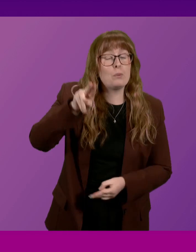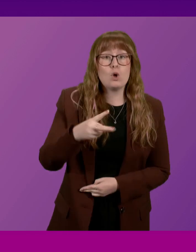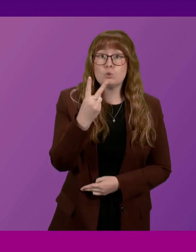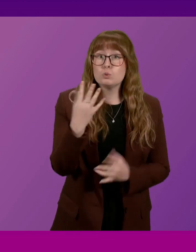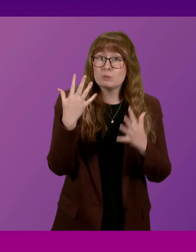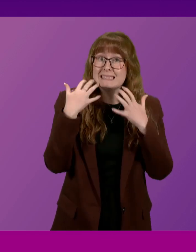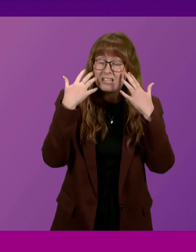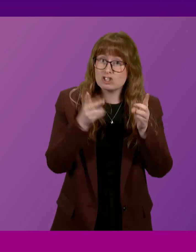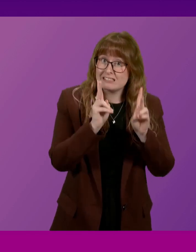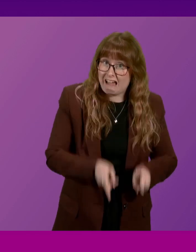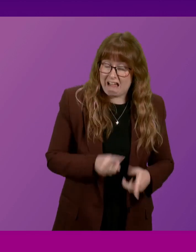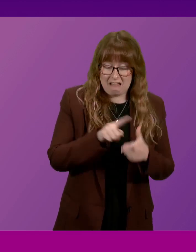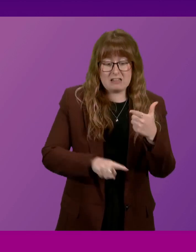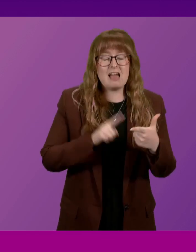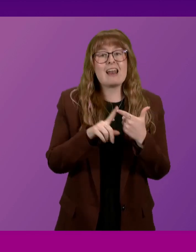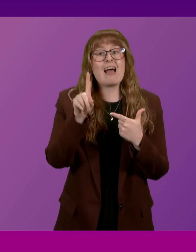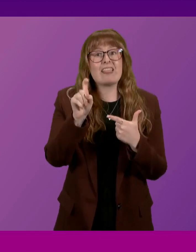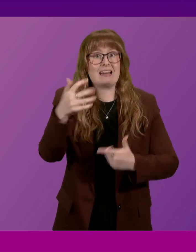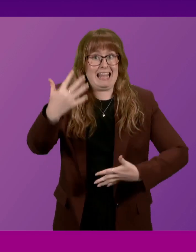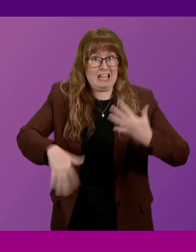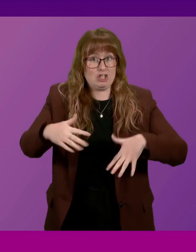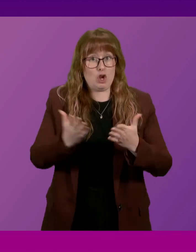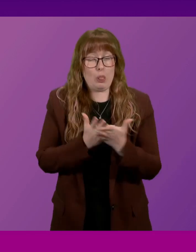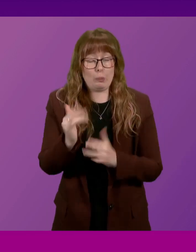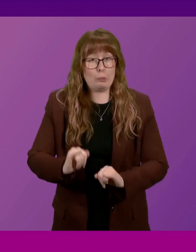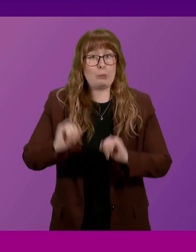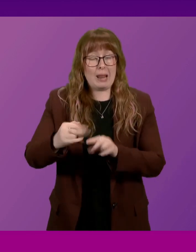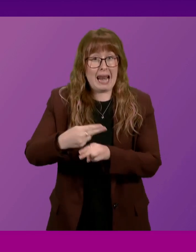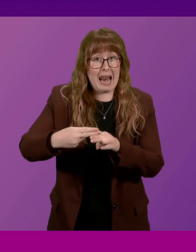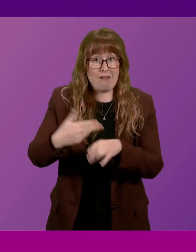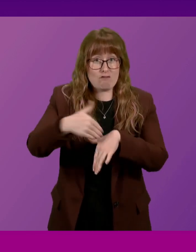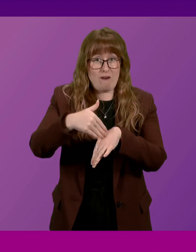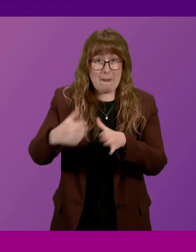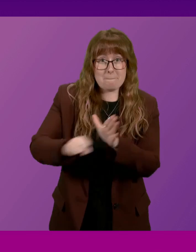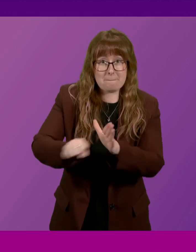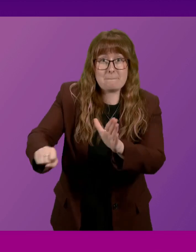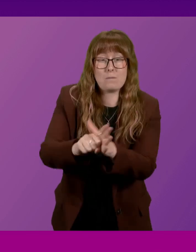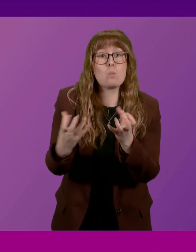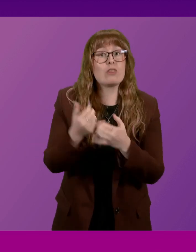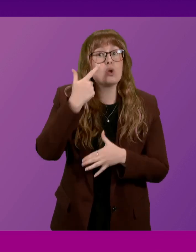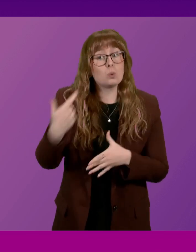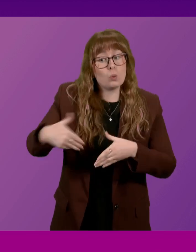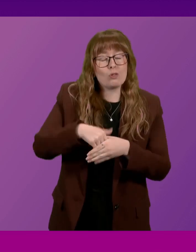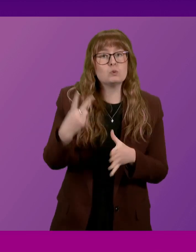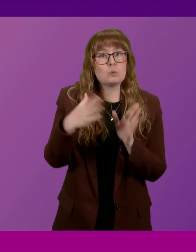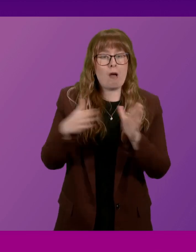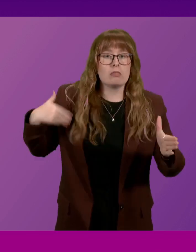died and 11 were injured during a spate of knife incidents involving youths in the past two months.